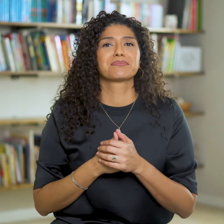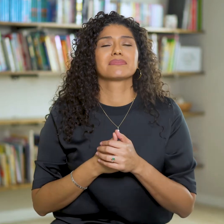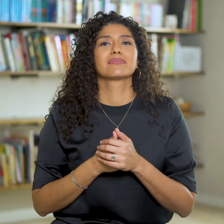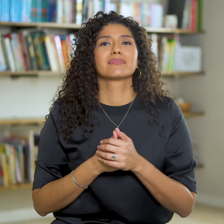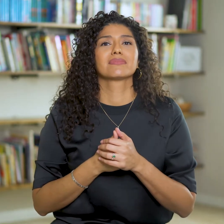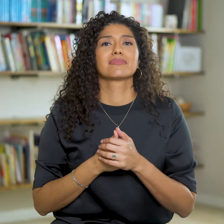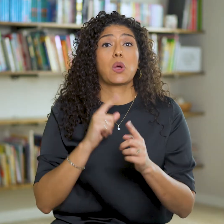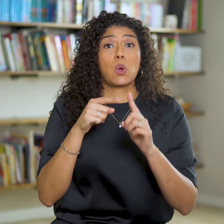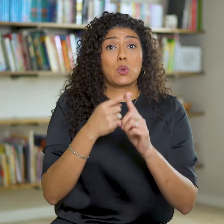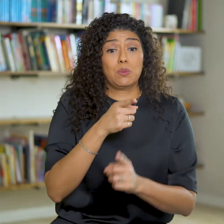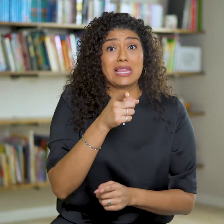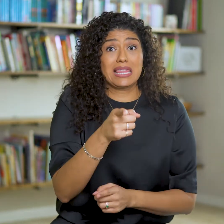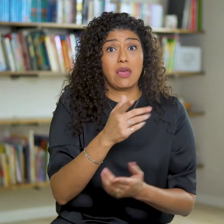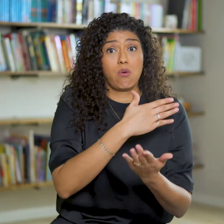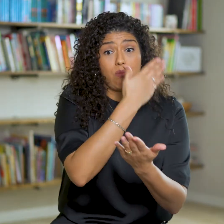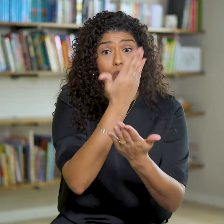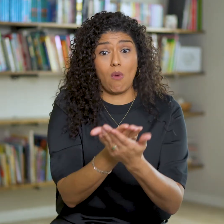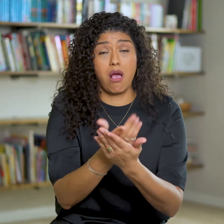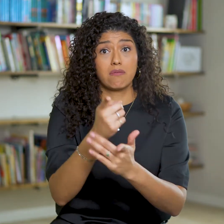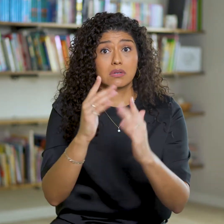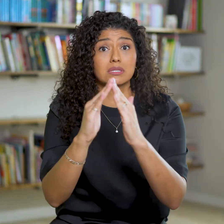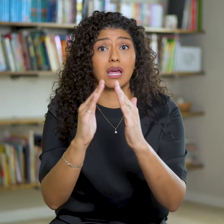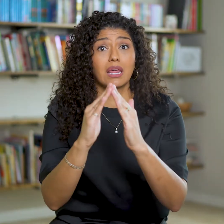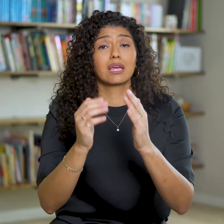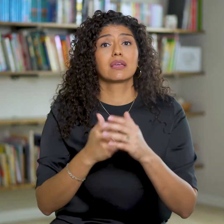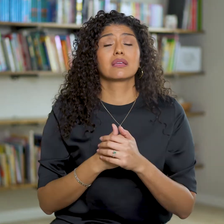When he gets into the city,